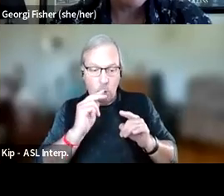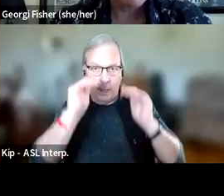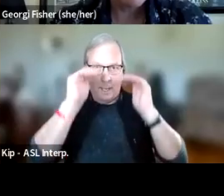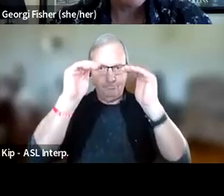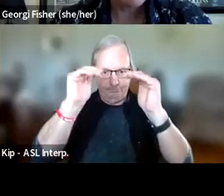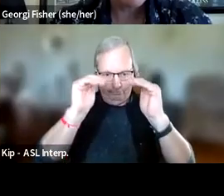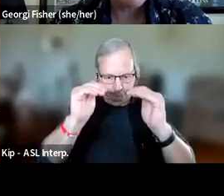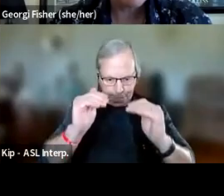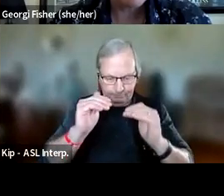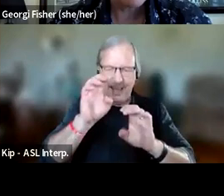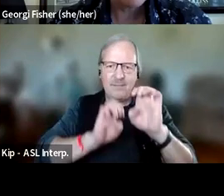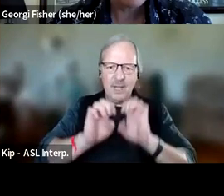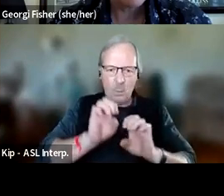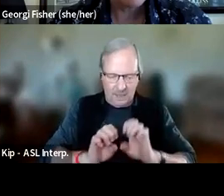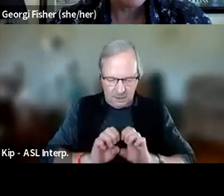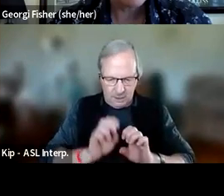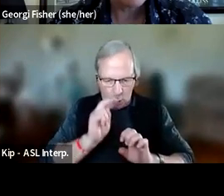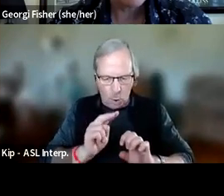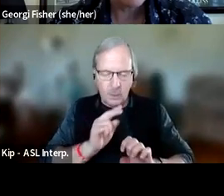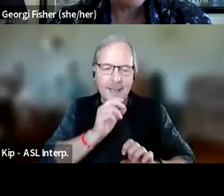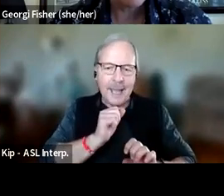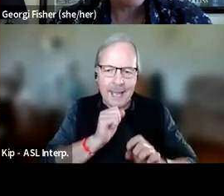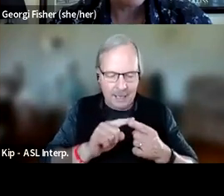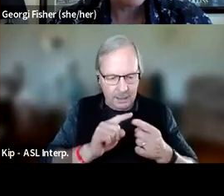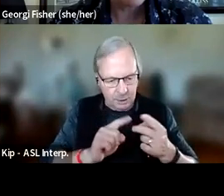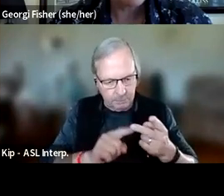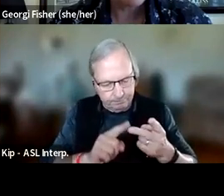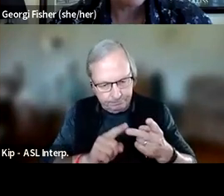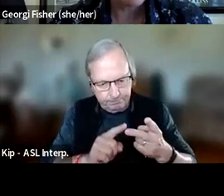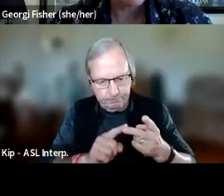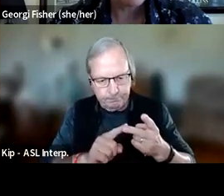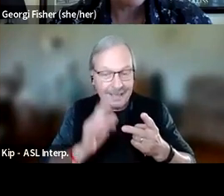which look at the age, the experience,